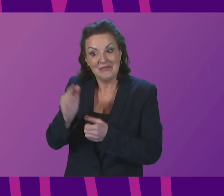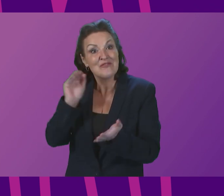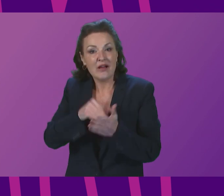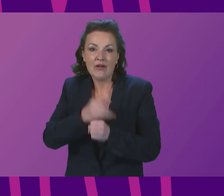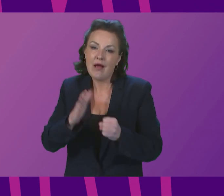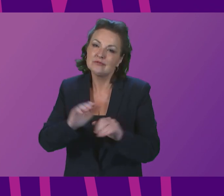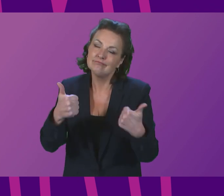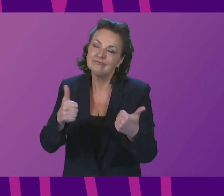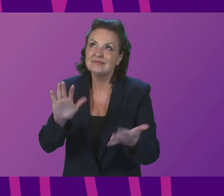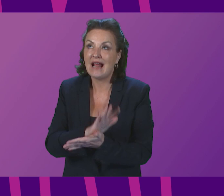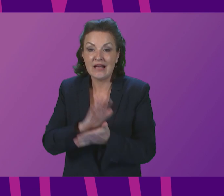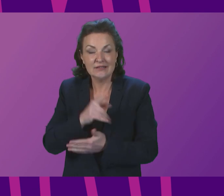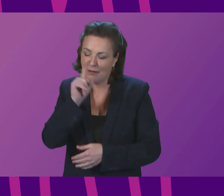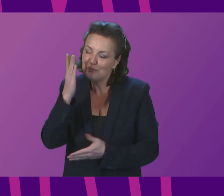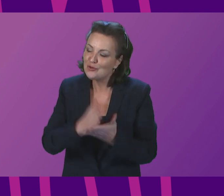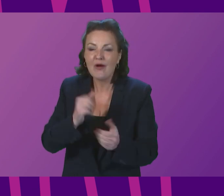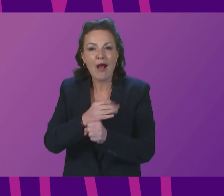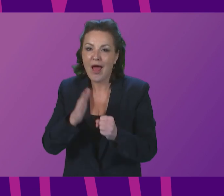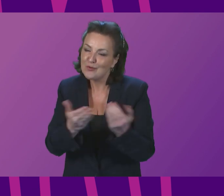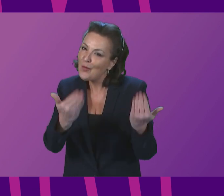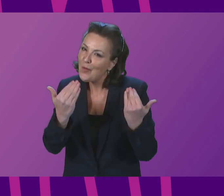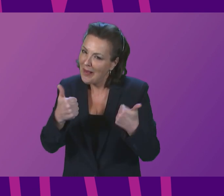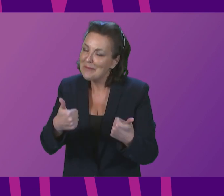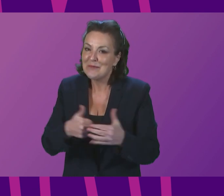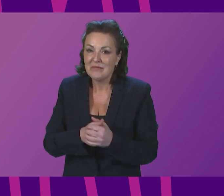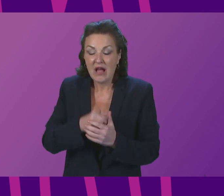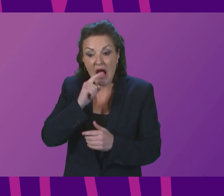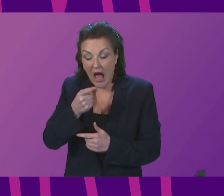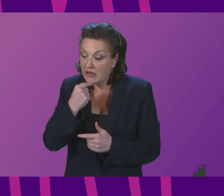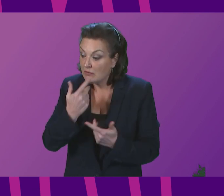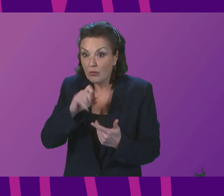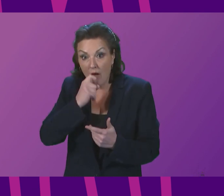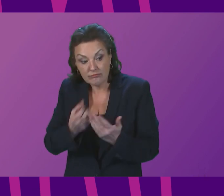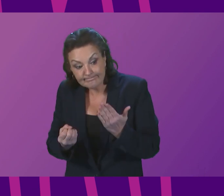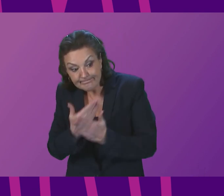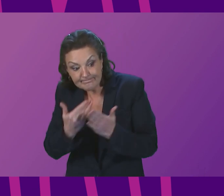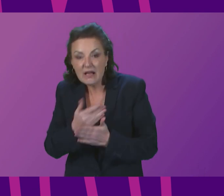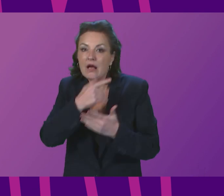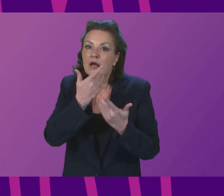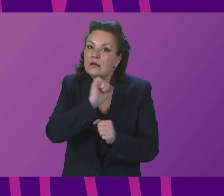I would be happy to provide any detailed information on the support services that are available, given their particular circumstances.